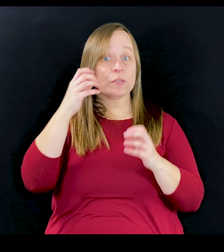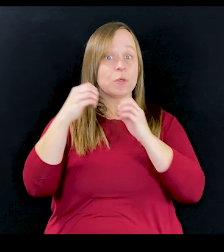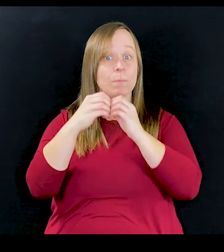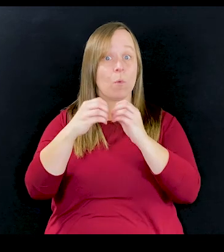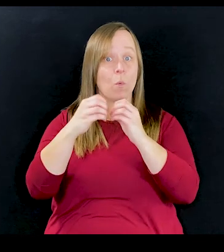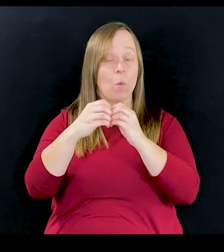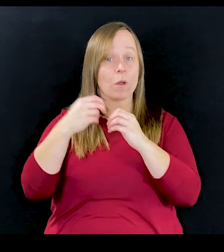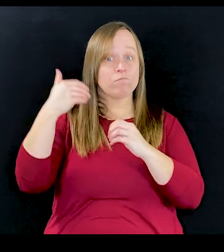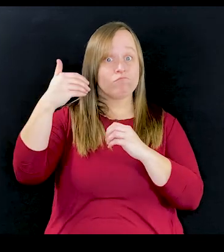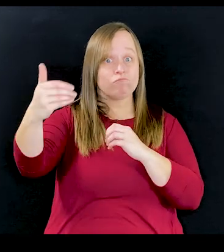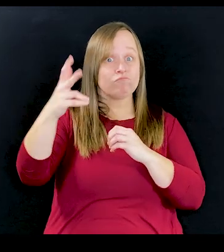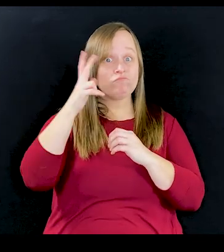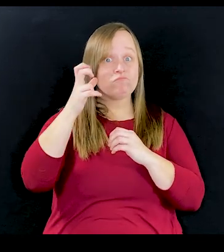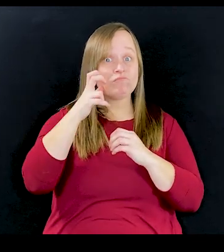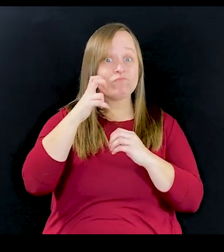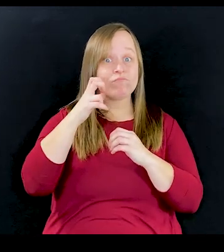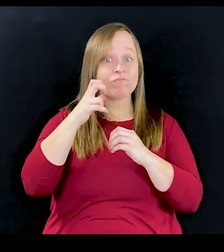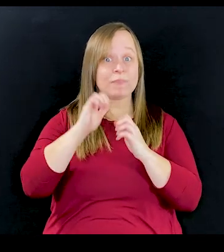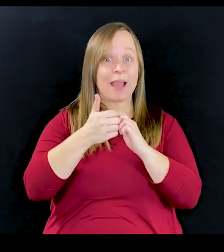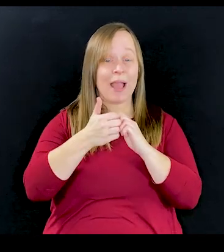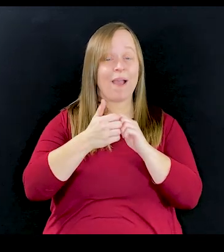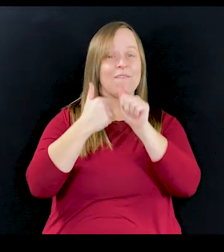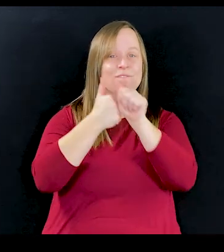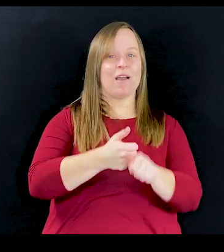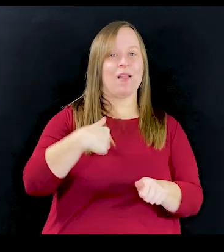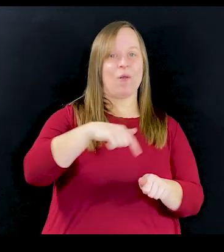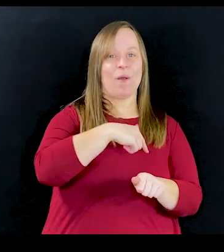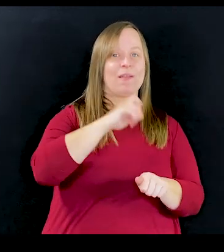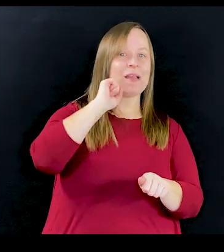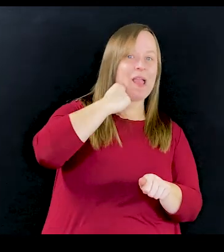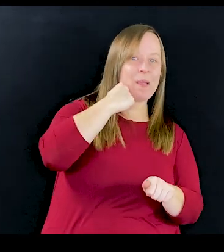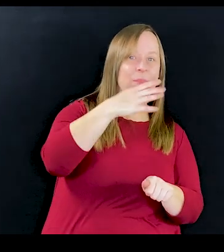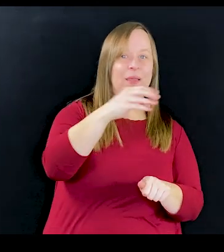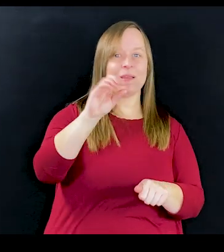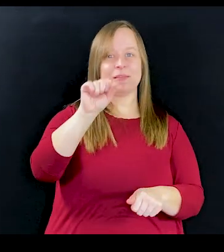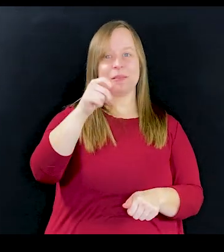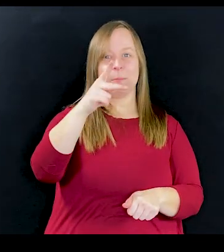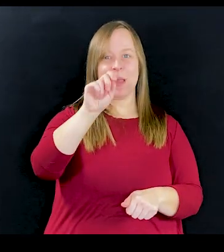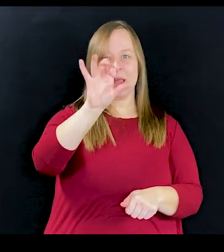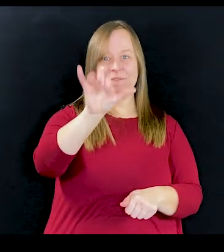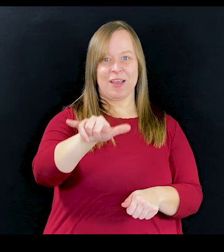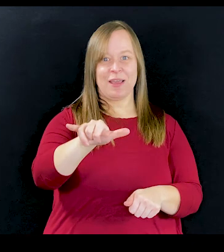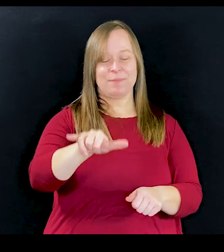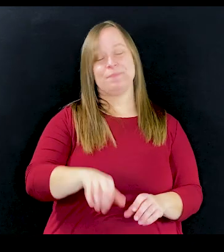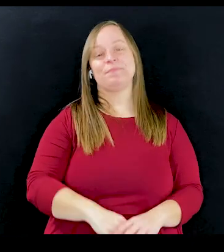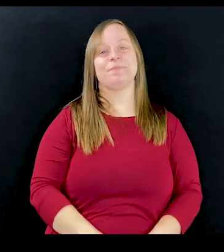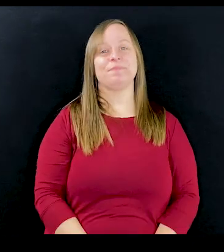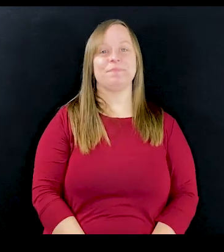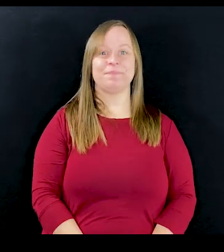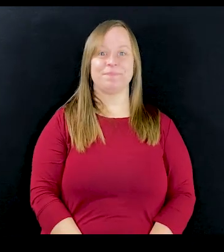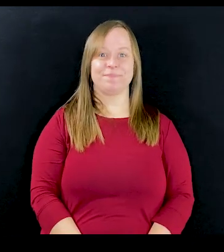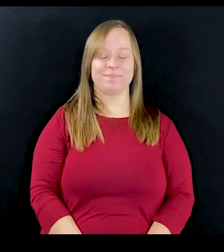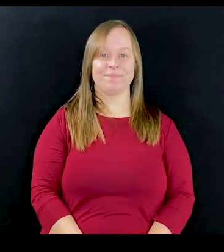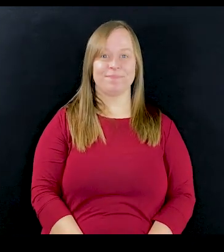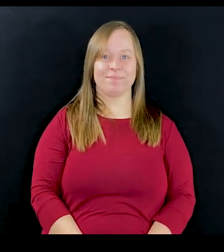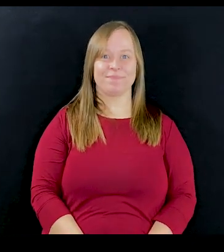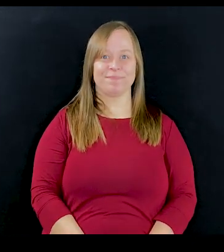To listen to more Empire State of Rights: Closed Captioned, follow us on Apple Podcasts and Spotify.